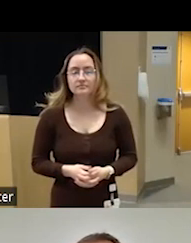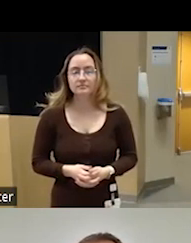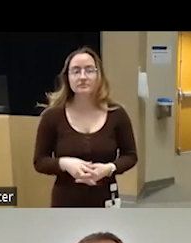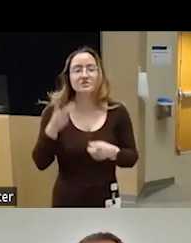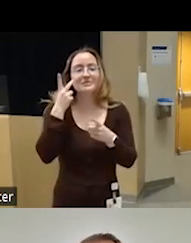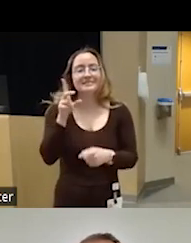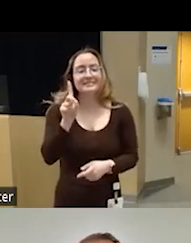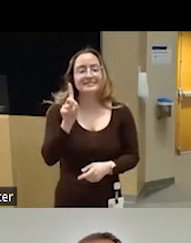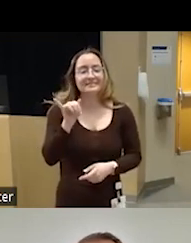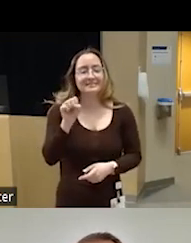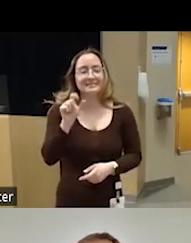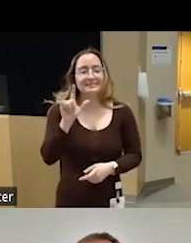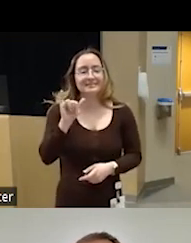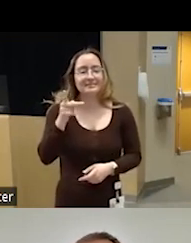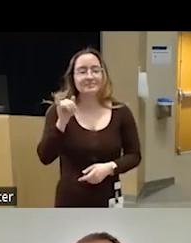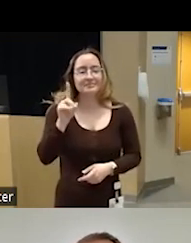include endothelial dysfunction markers